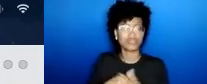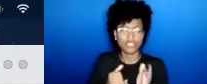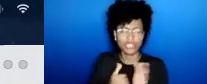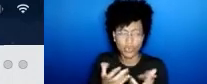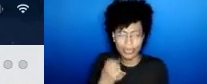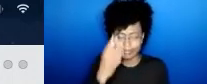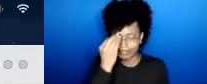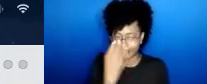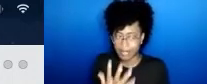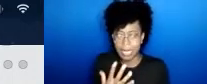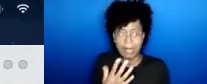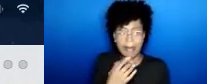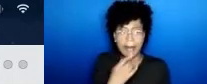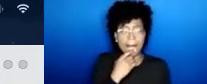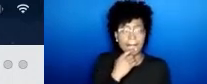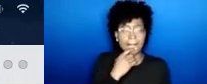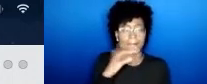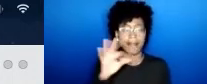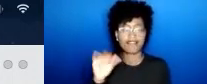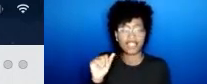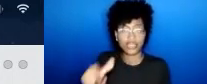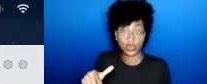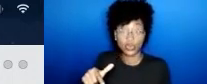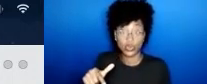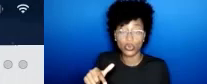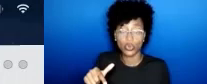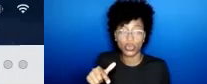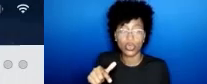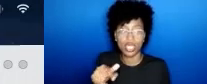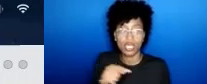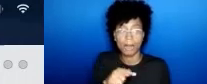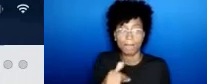the FAQs 07:18:51 most of the questions you have you